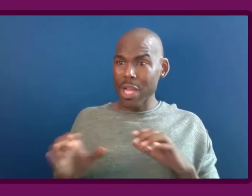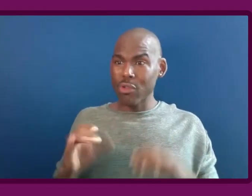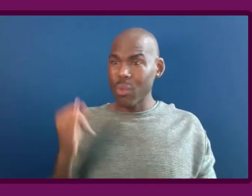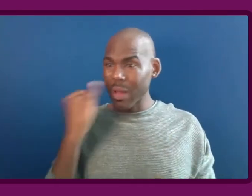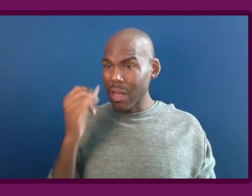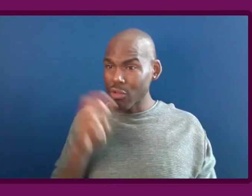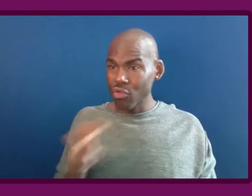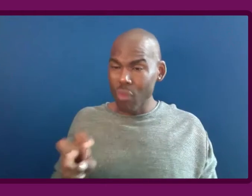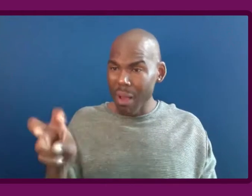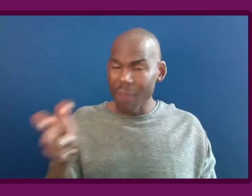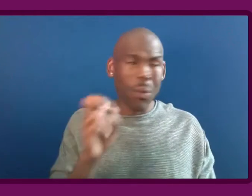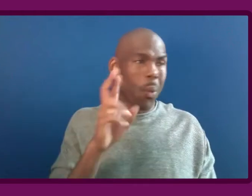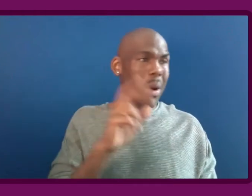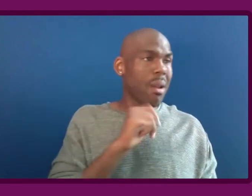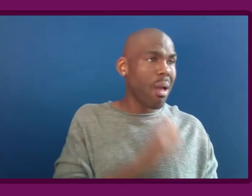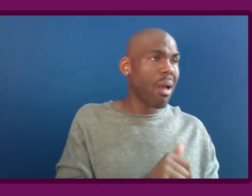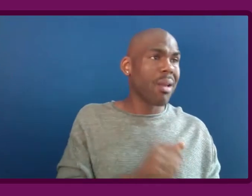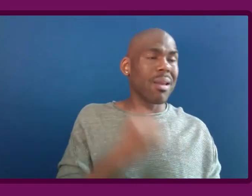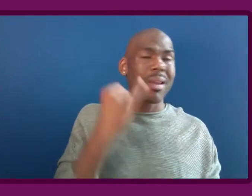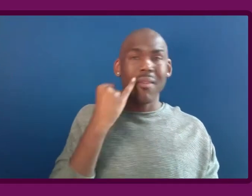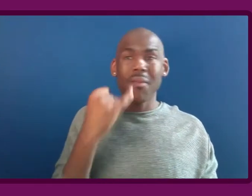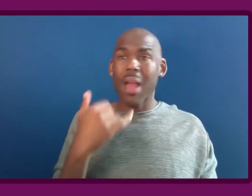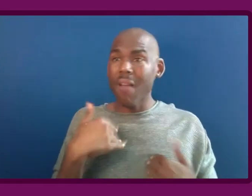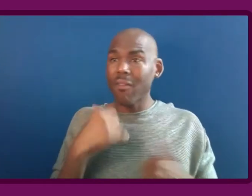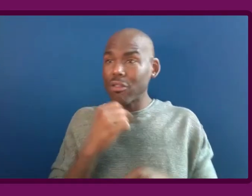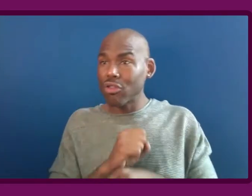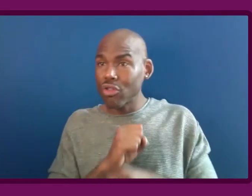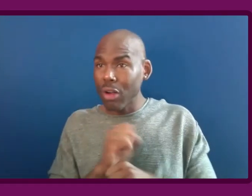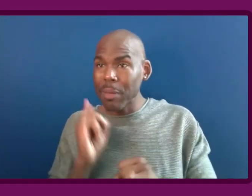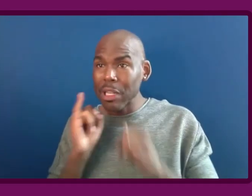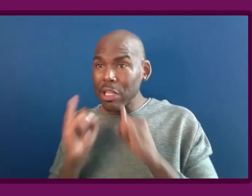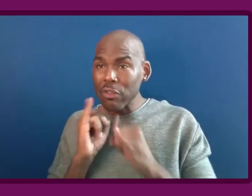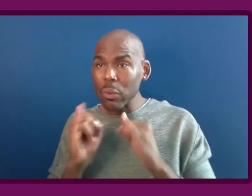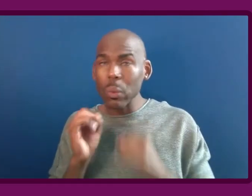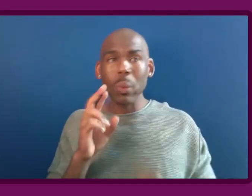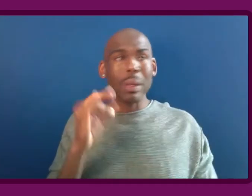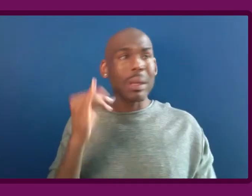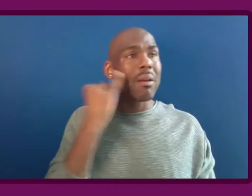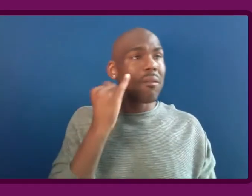If I'm going to travel, if I'm going to go and have a job interview, if I'm going to